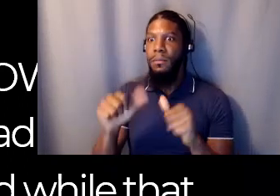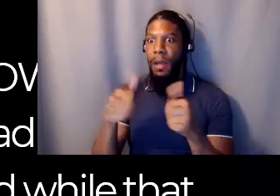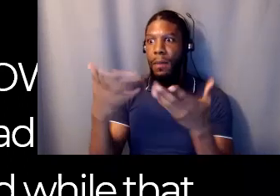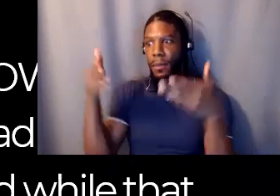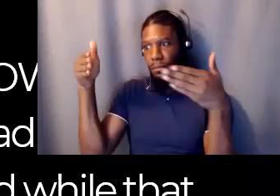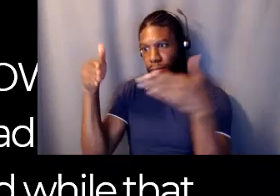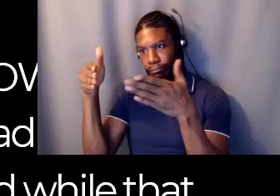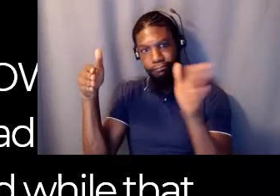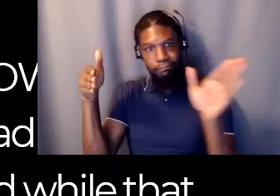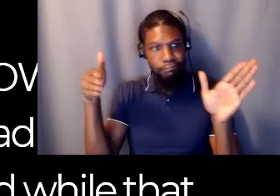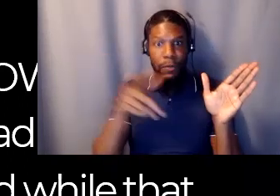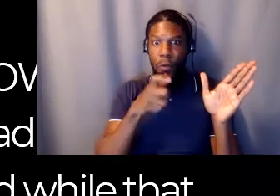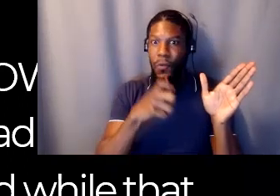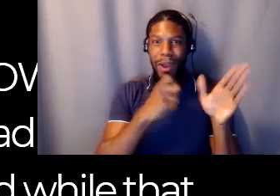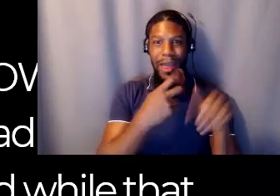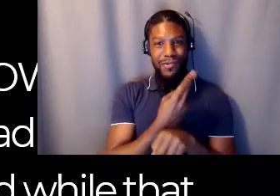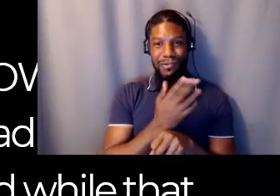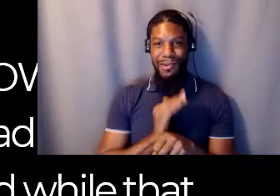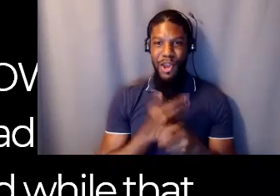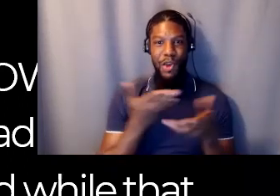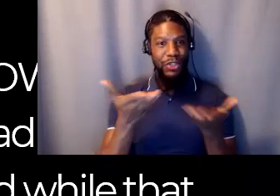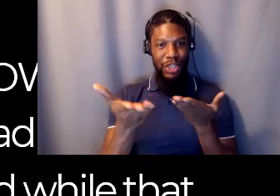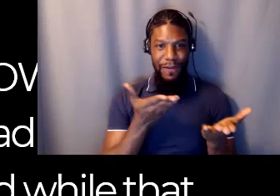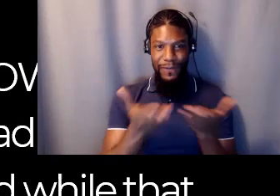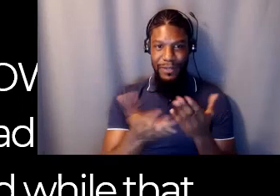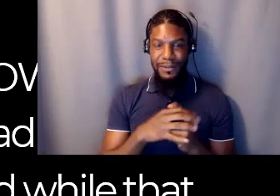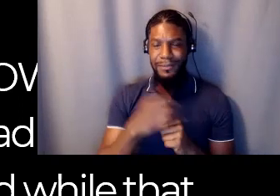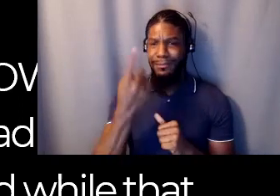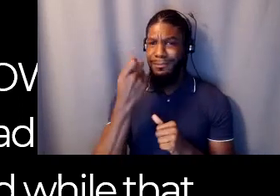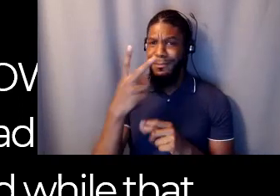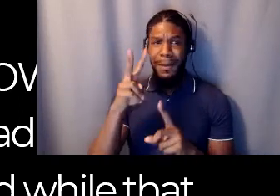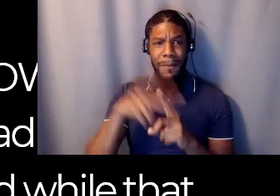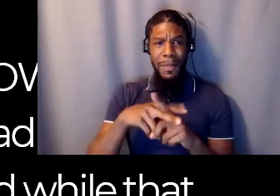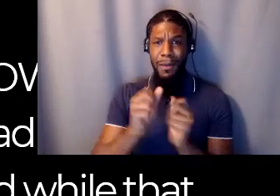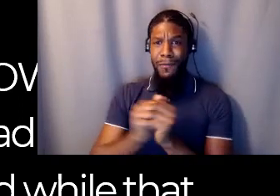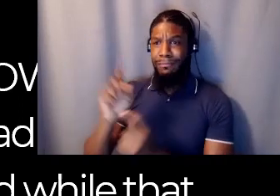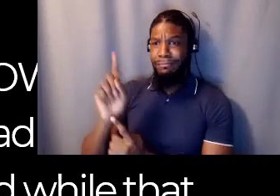And I think that applies to online tutoring, just as much as in-person writing center work.